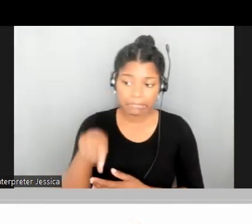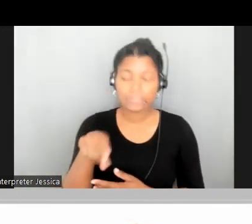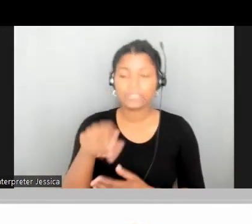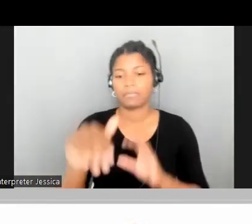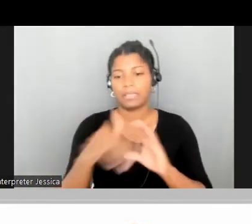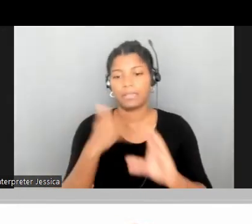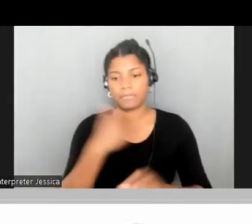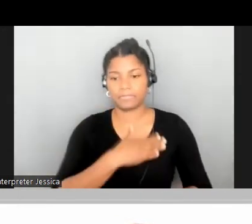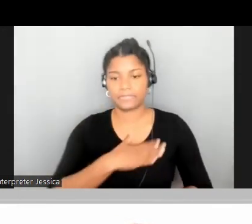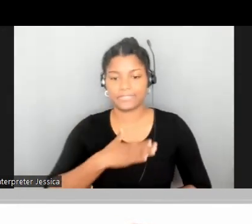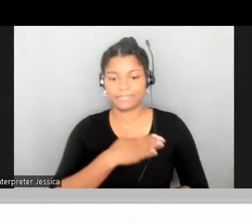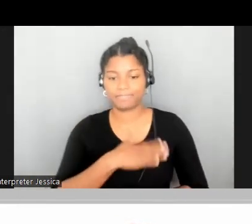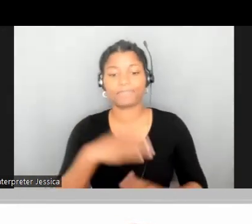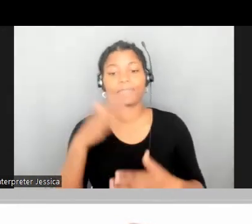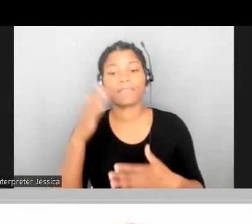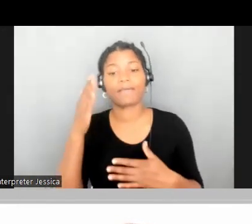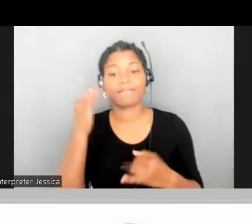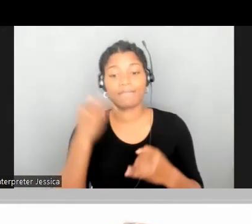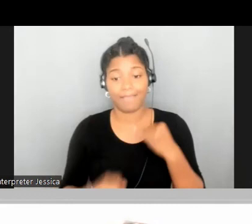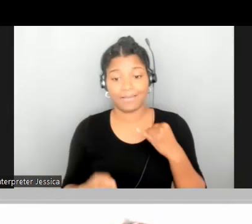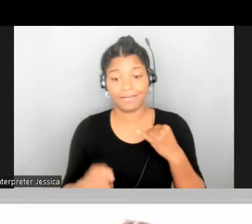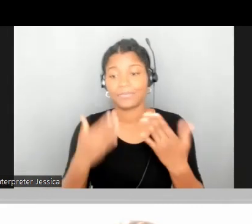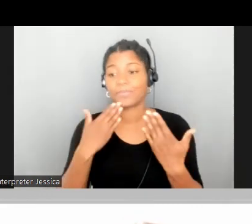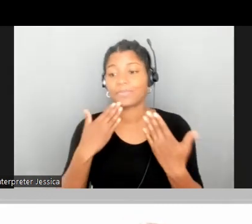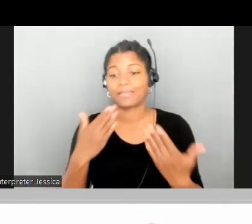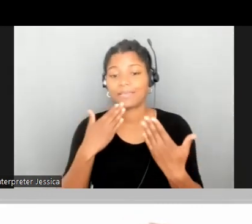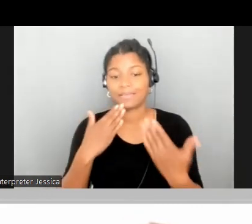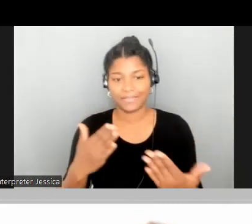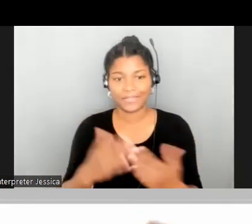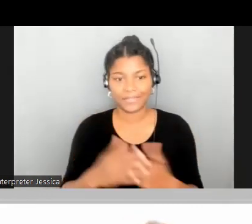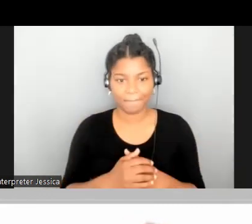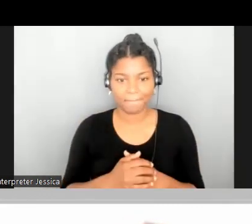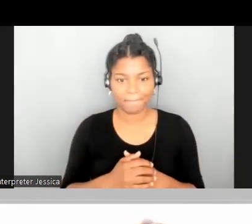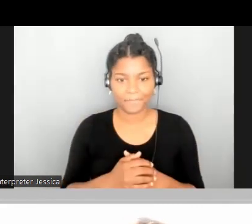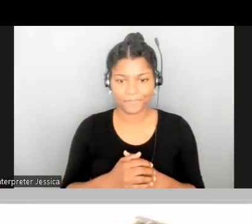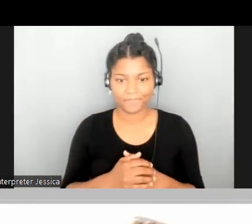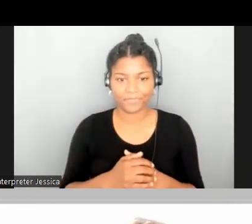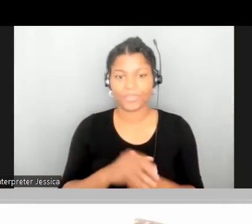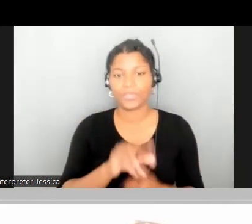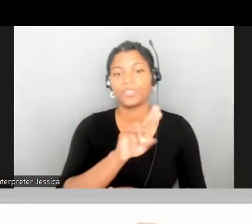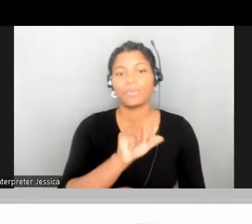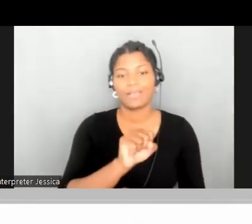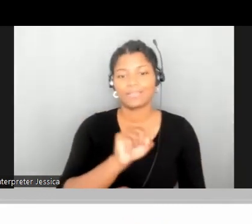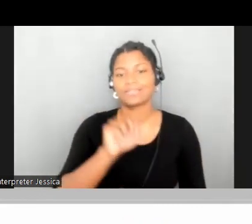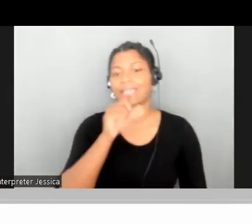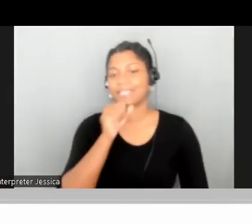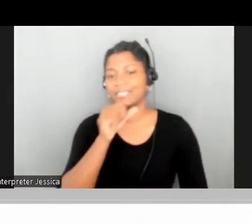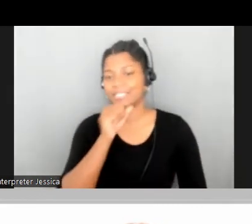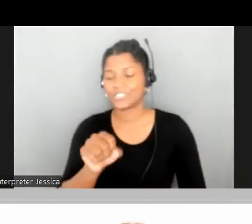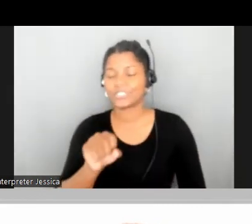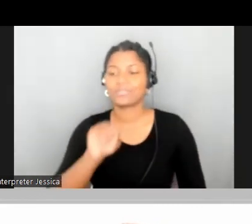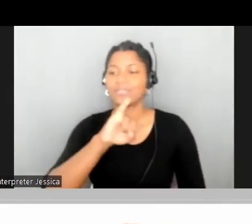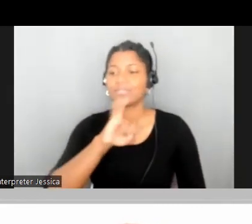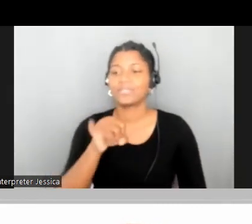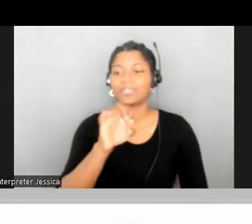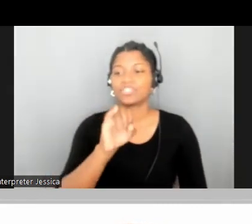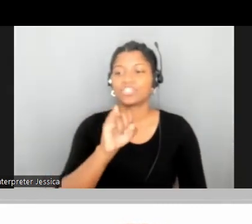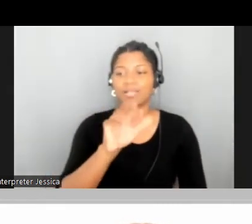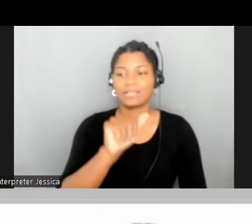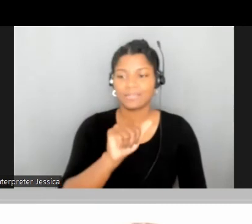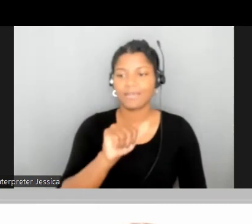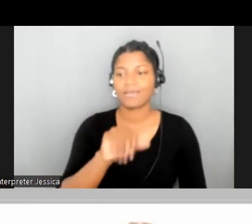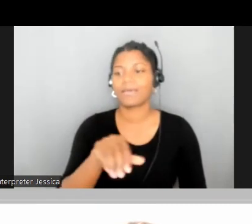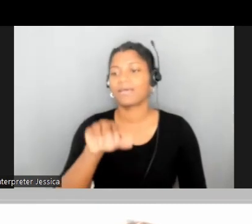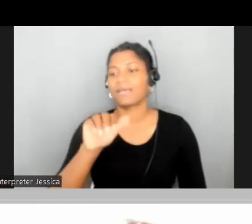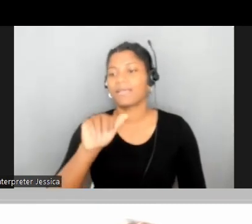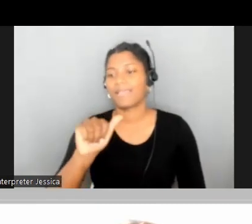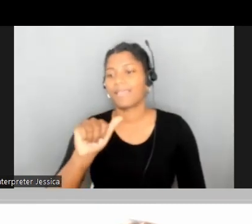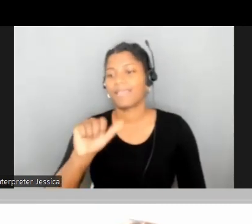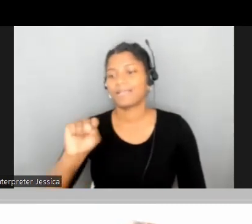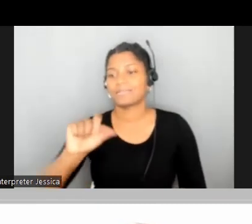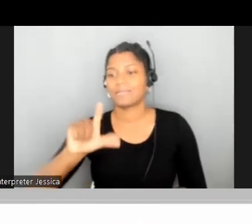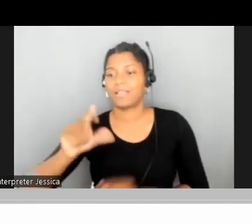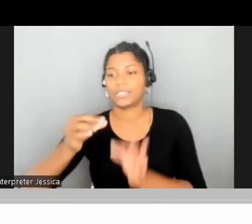Finally, we want to thank Mission LMX, USAging, Jessica the interpreter, and our CART specialists,